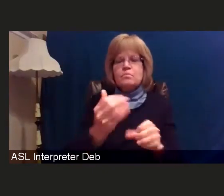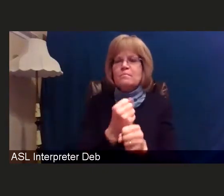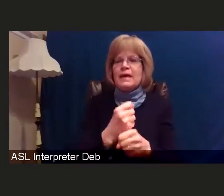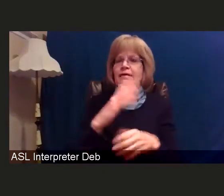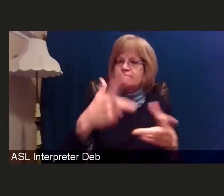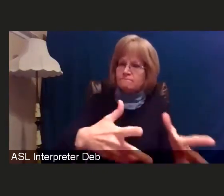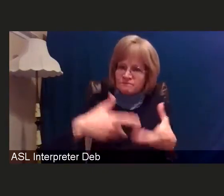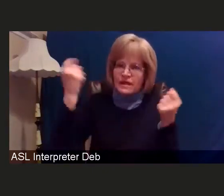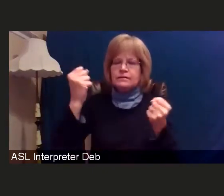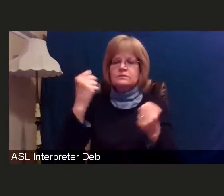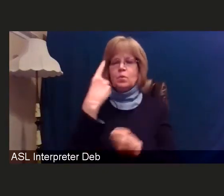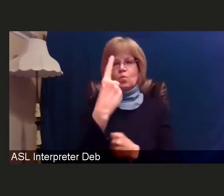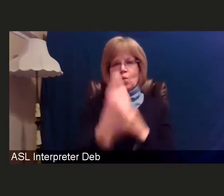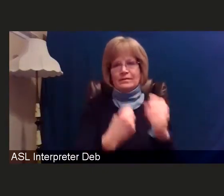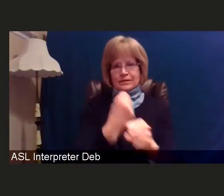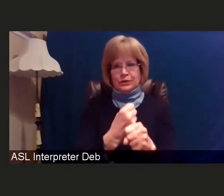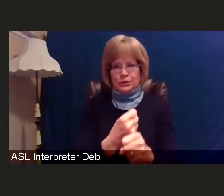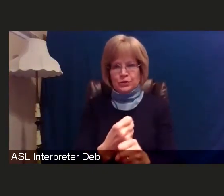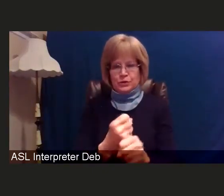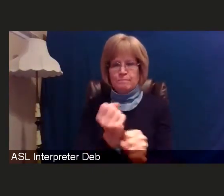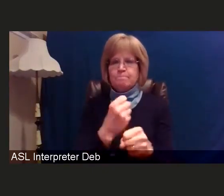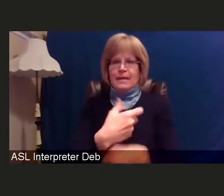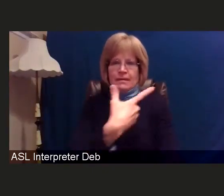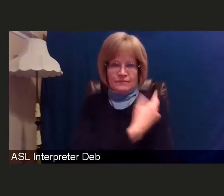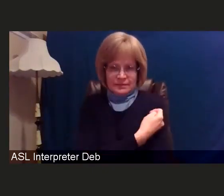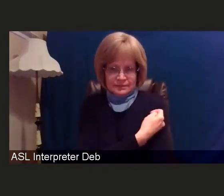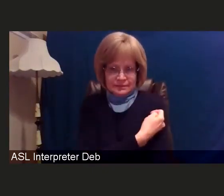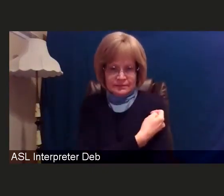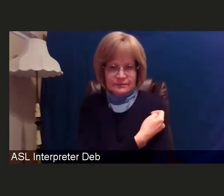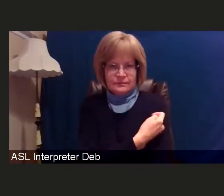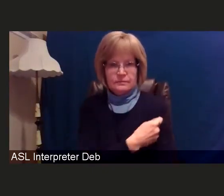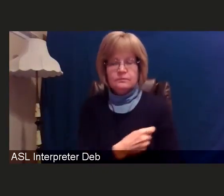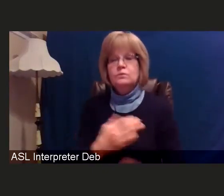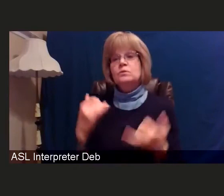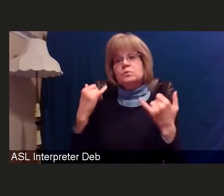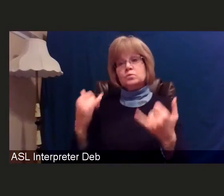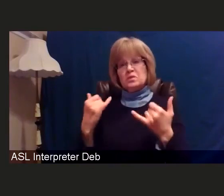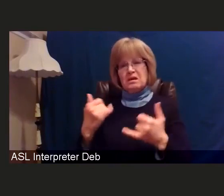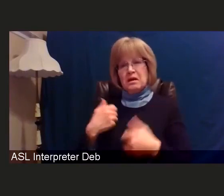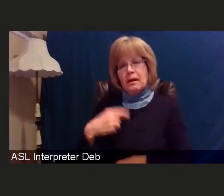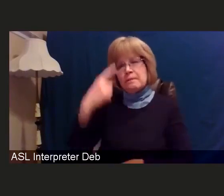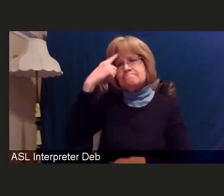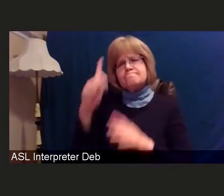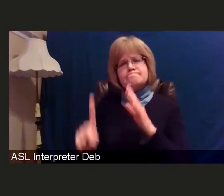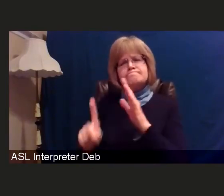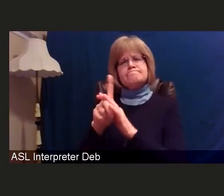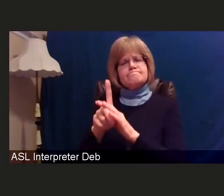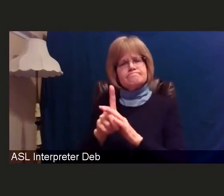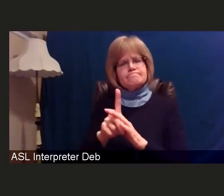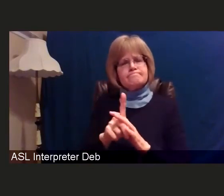One of the things that I had not thought of until earlier today is, and I don't know, I'm a nerd,